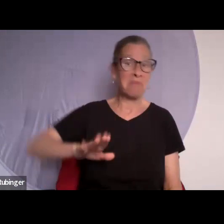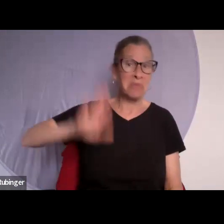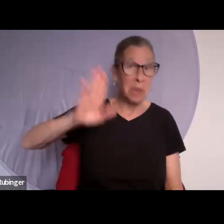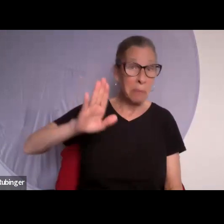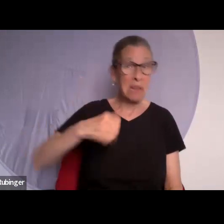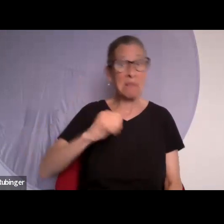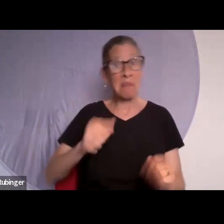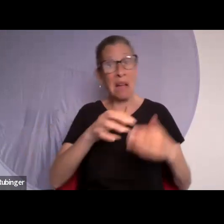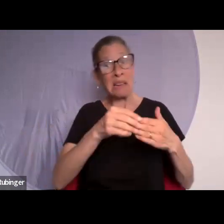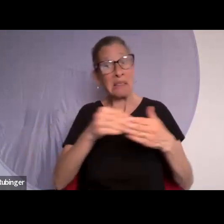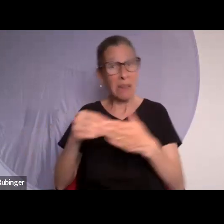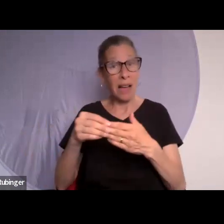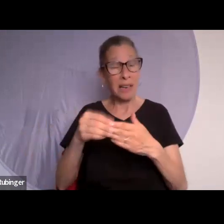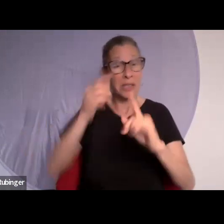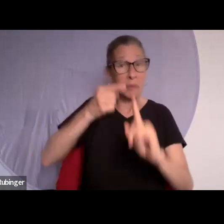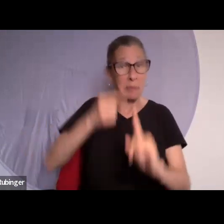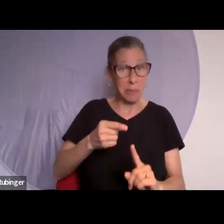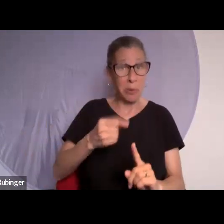through some of the points that I just made again, so that we